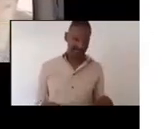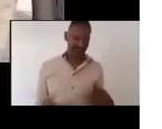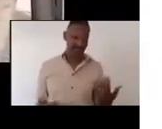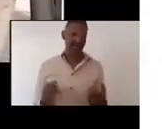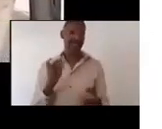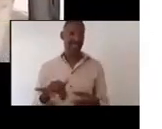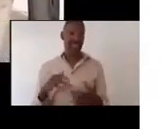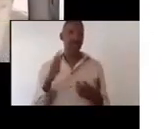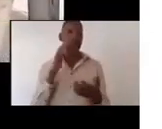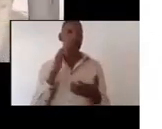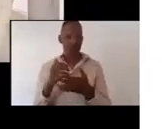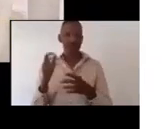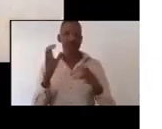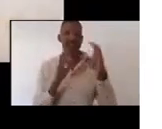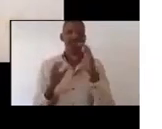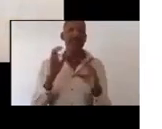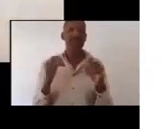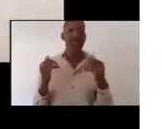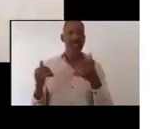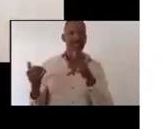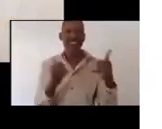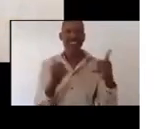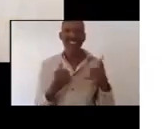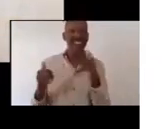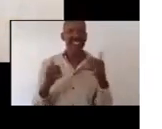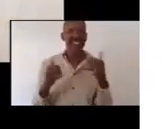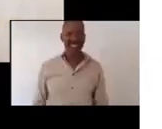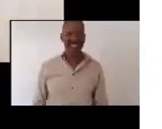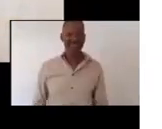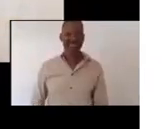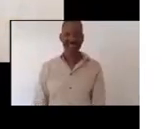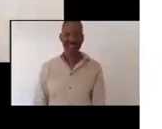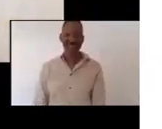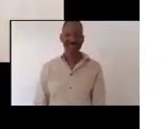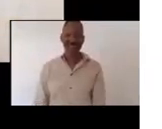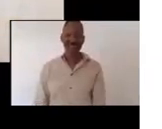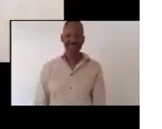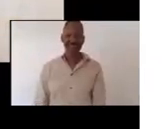Visitors are given in general, open ended context in these programs.